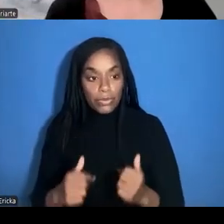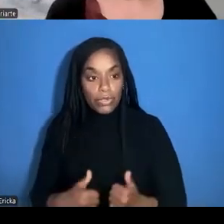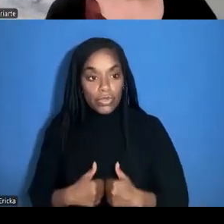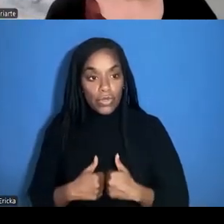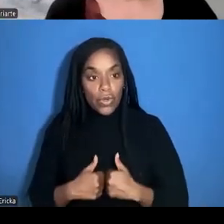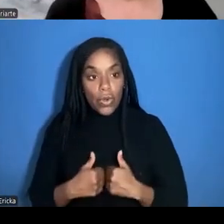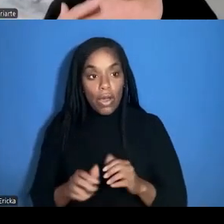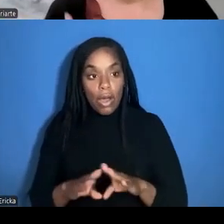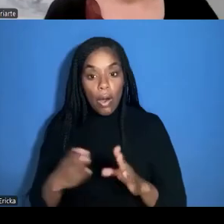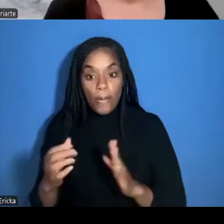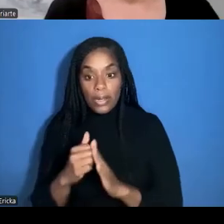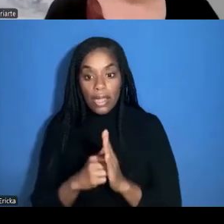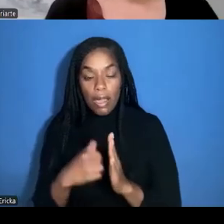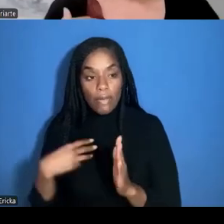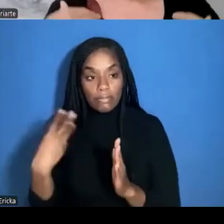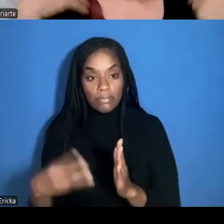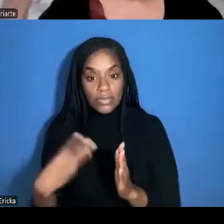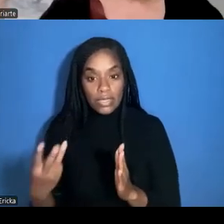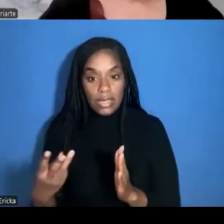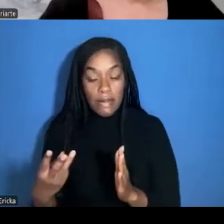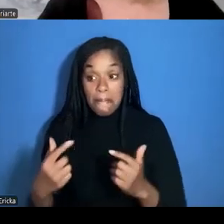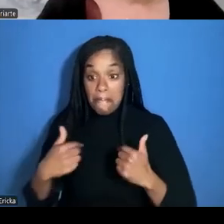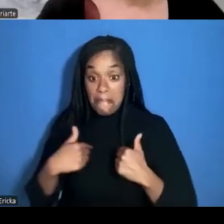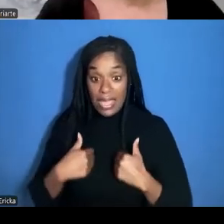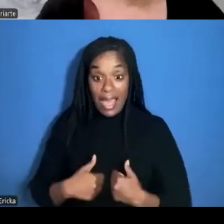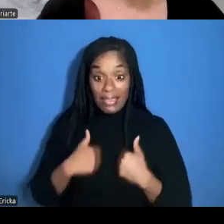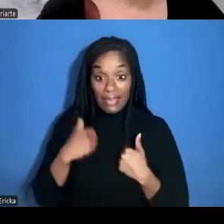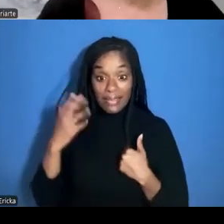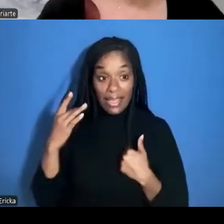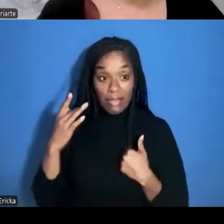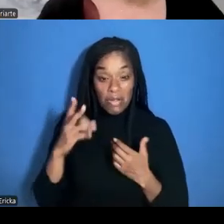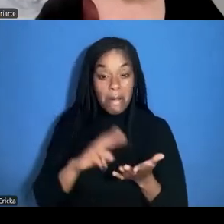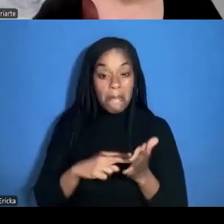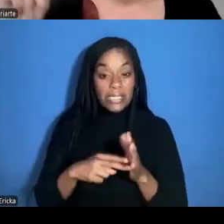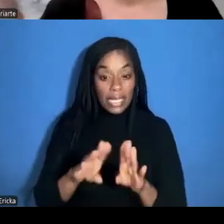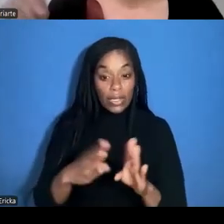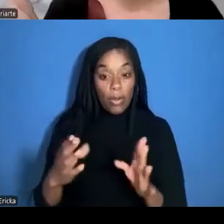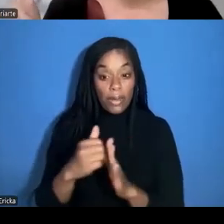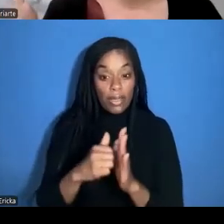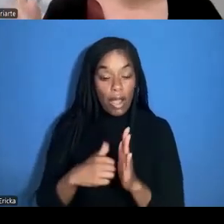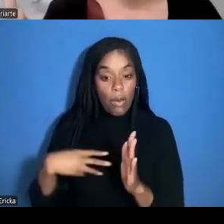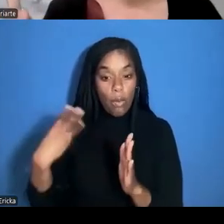So being a California resident, I could open up an account in Washington, but I can only have one account.